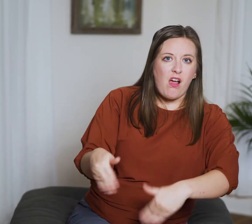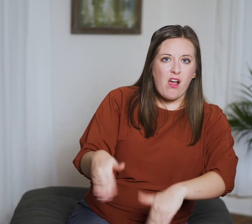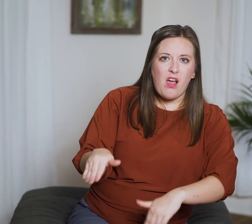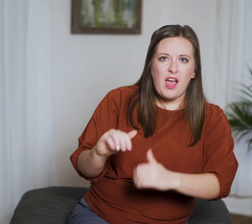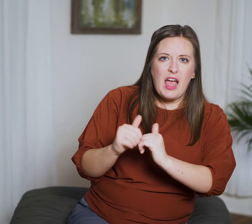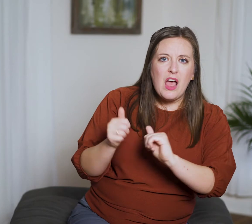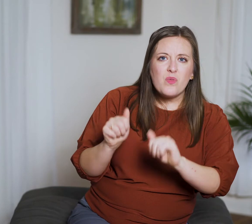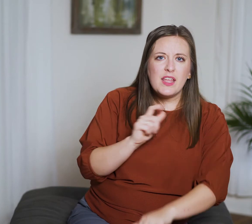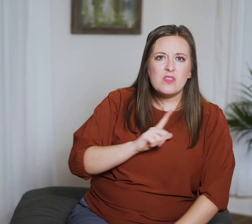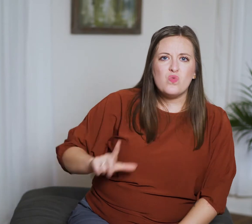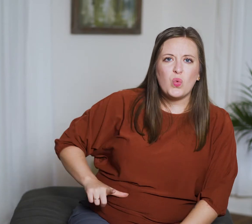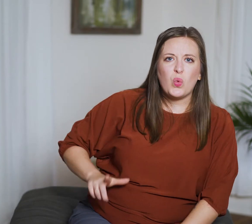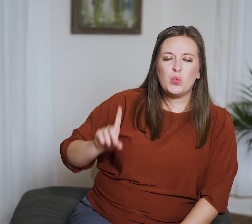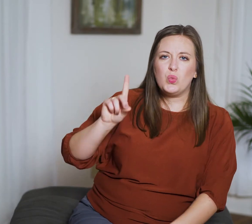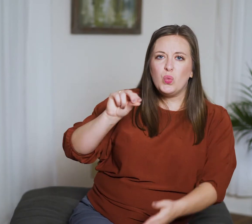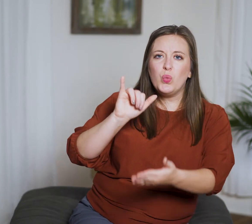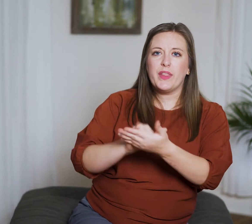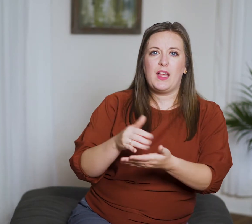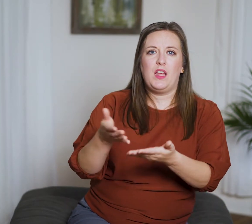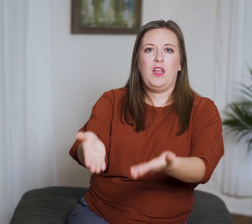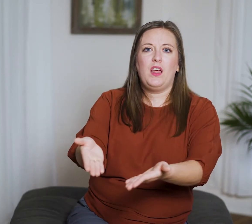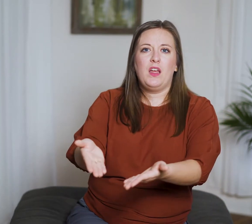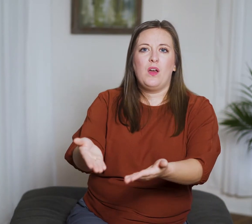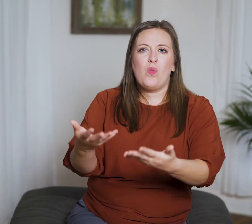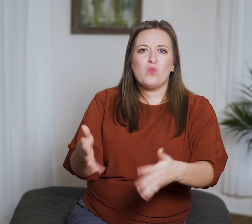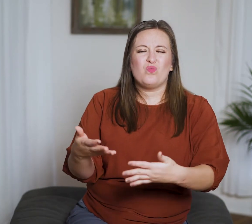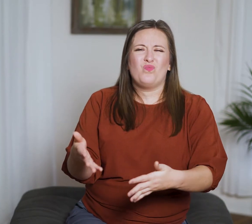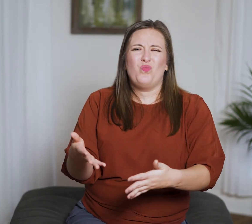‘Why has the Lord done thus to this land and to this house?’”